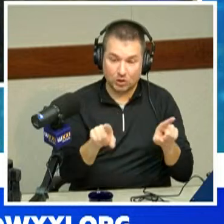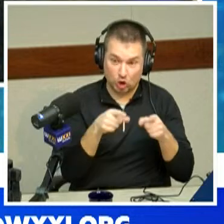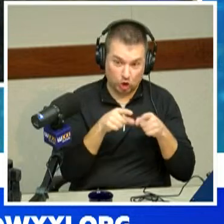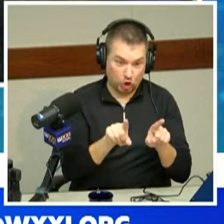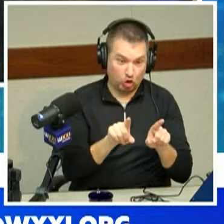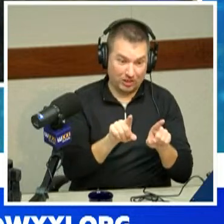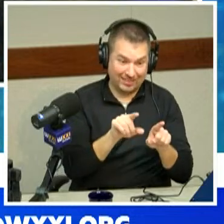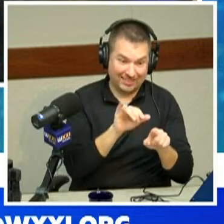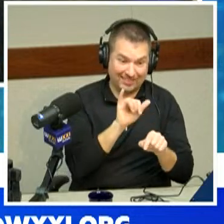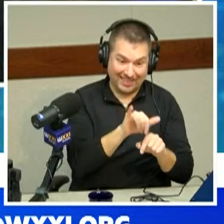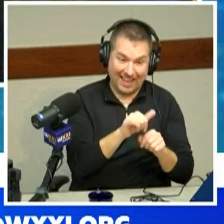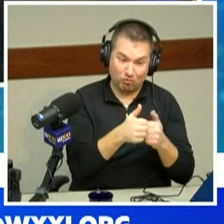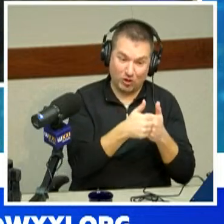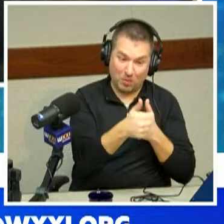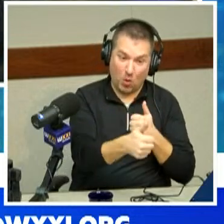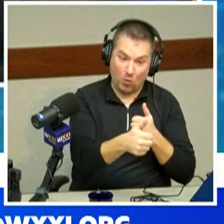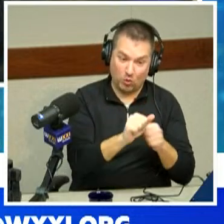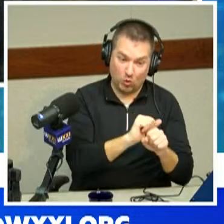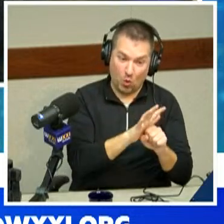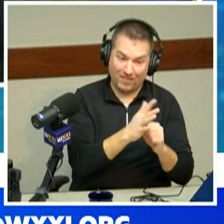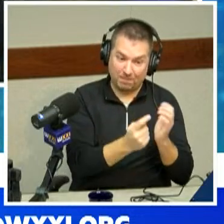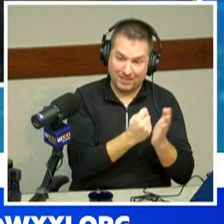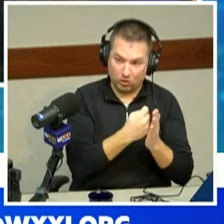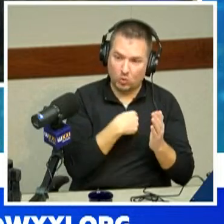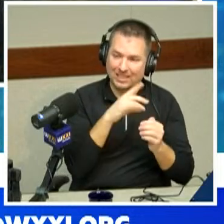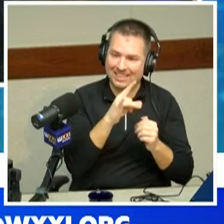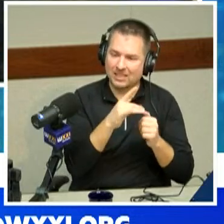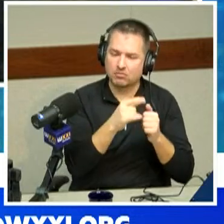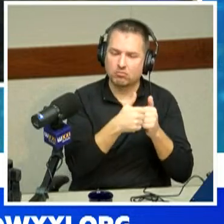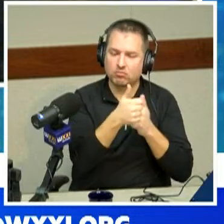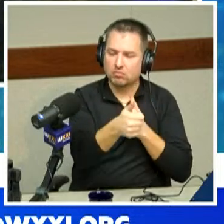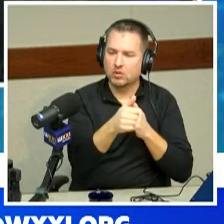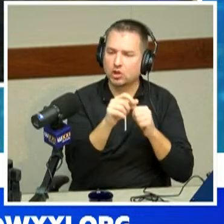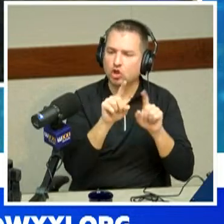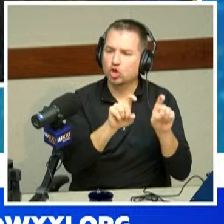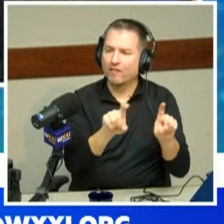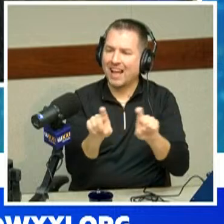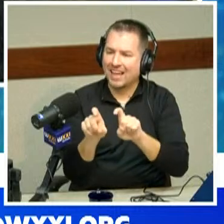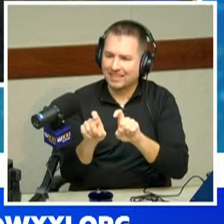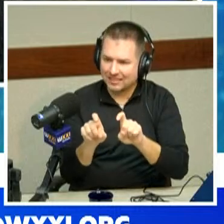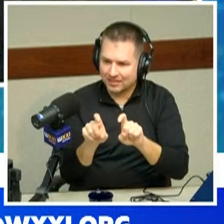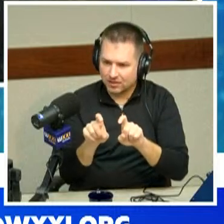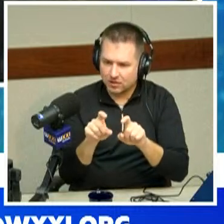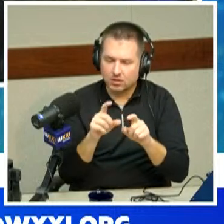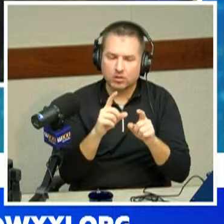remote period and we have inperson interview as well with parents both hearing parents and Def and